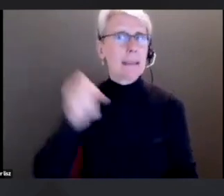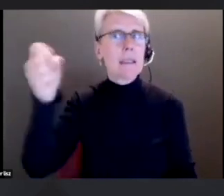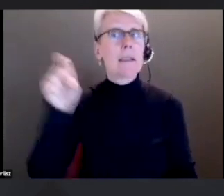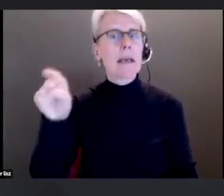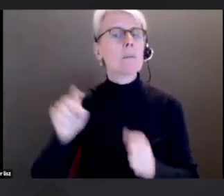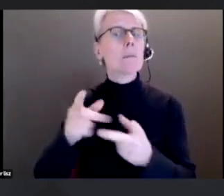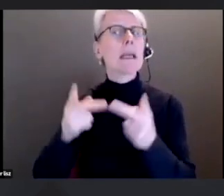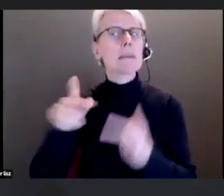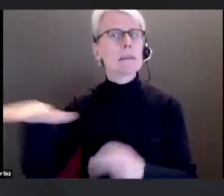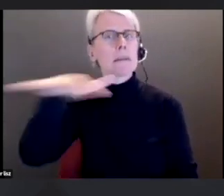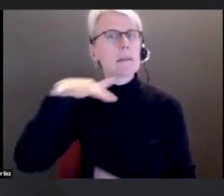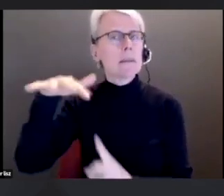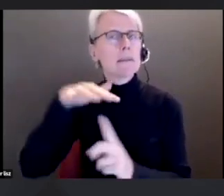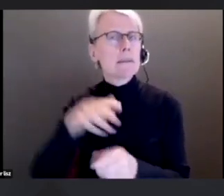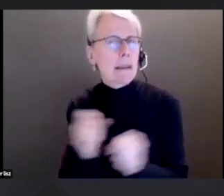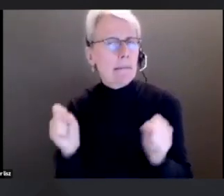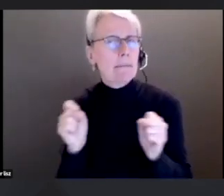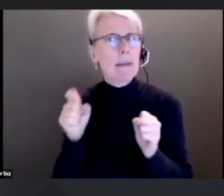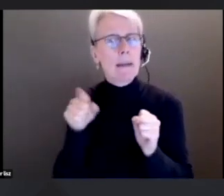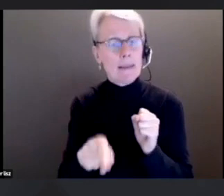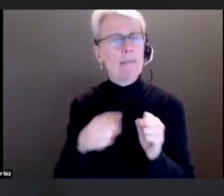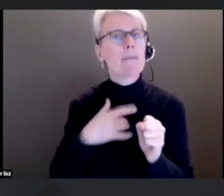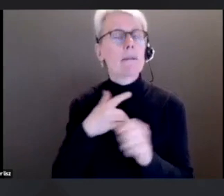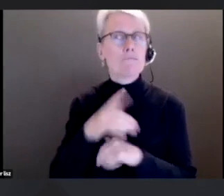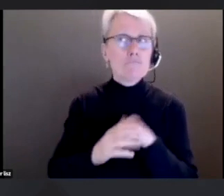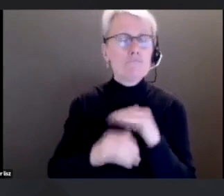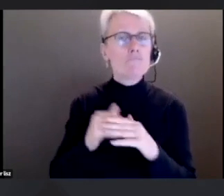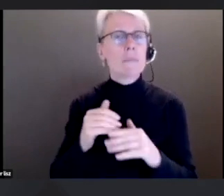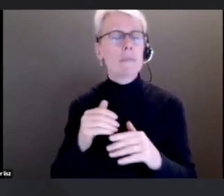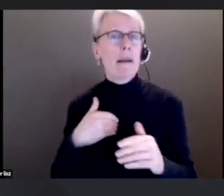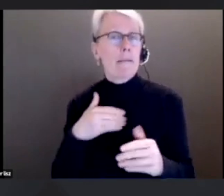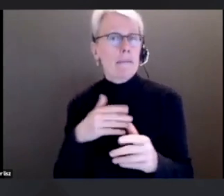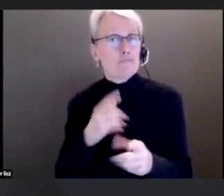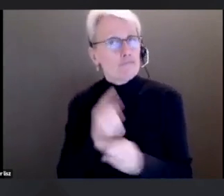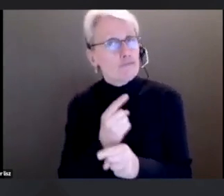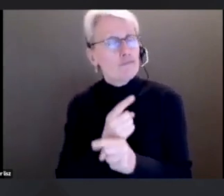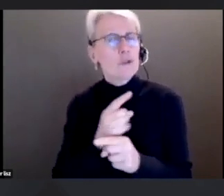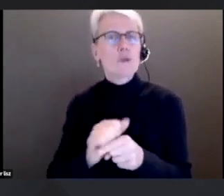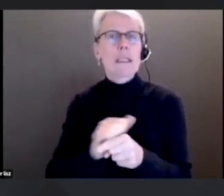and those kind of things that, you know, maybe there's a little bit of adjustment on the job, but that they're willing to do that